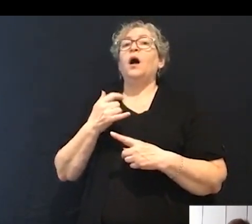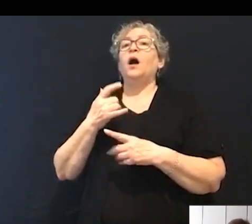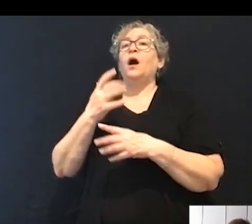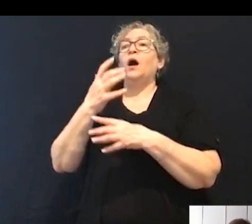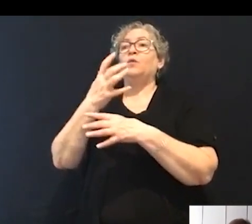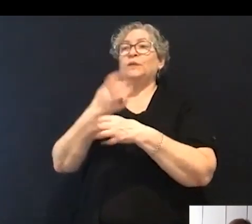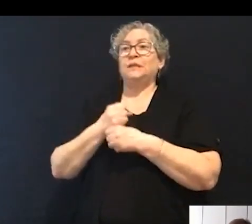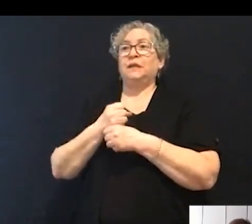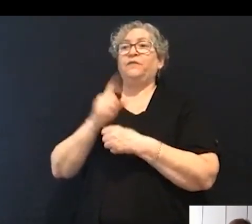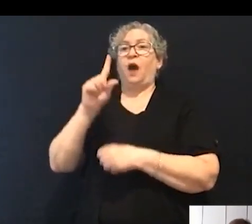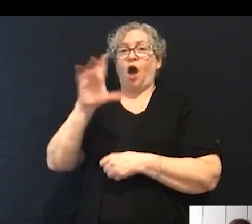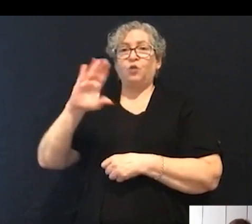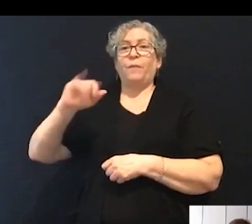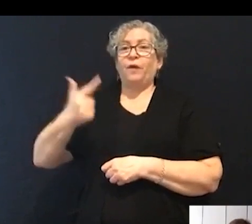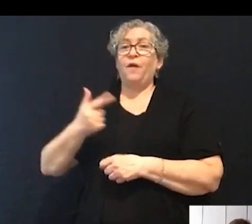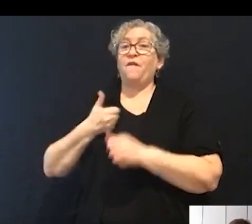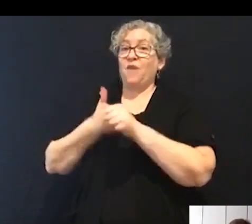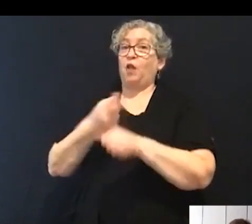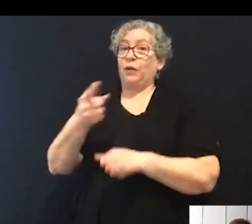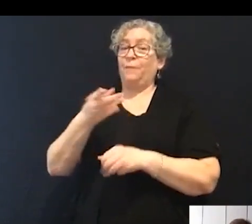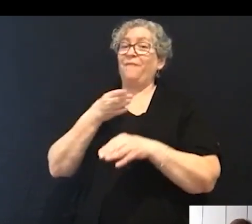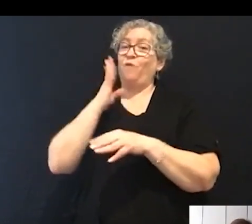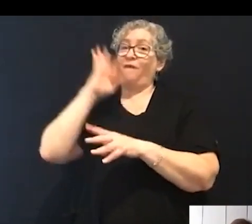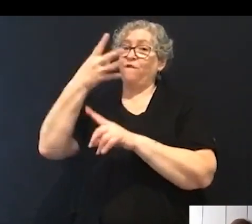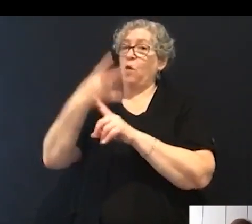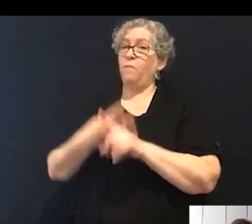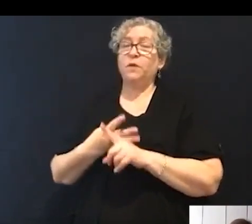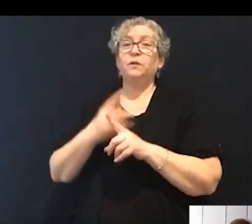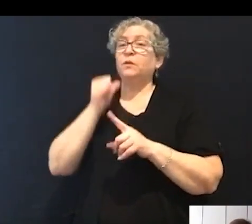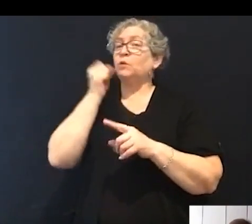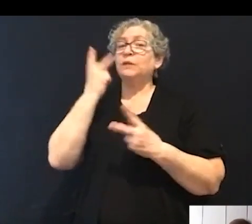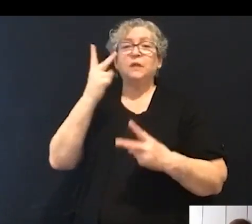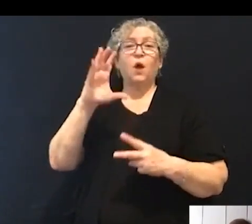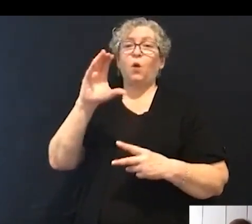Here, we did not see an OCT retinal structural response,